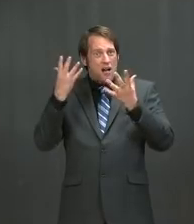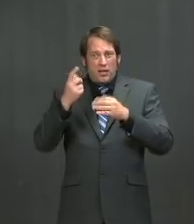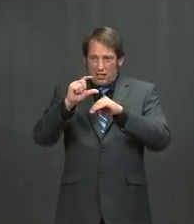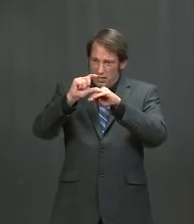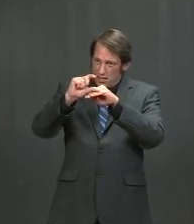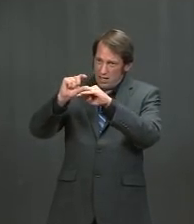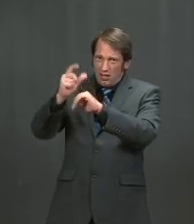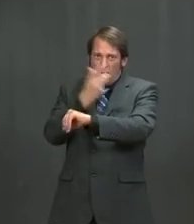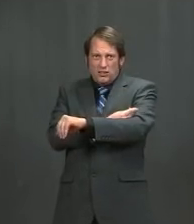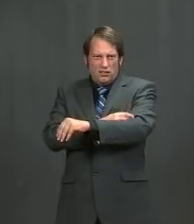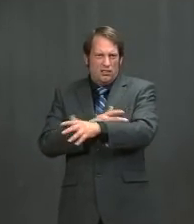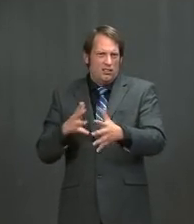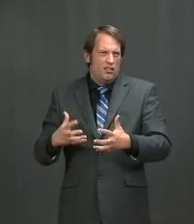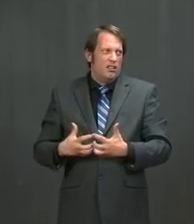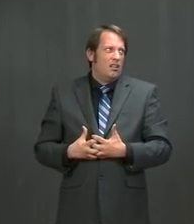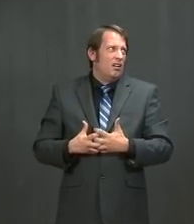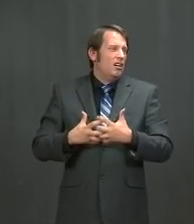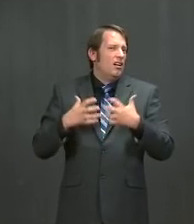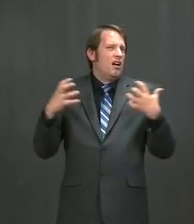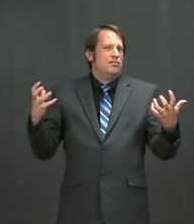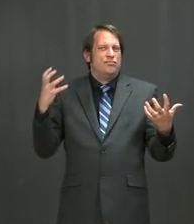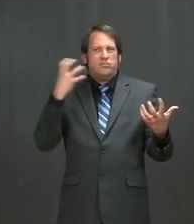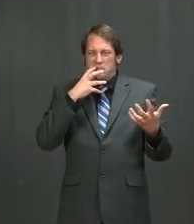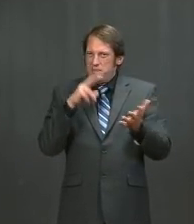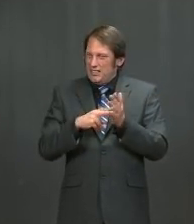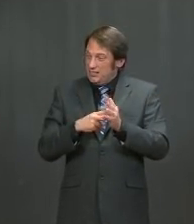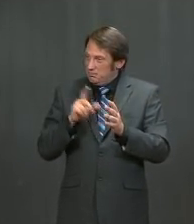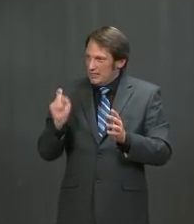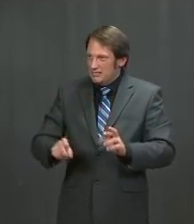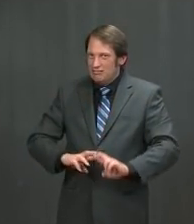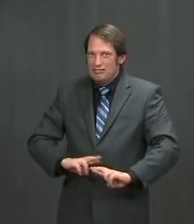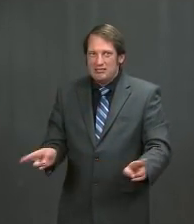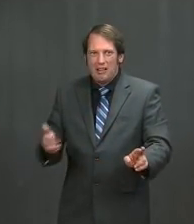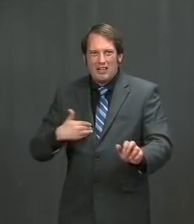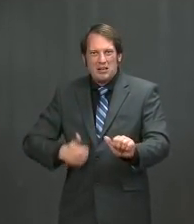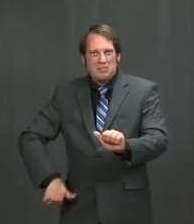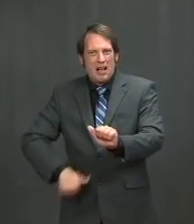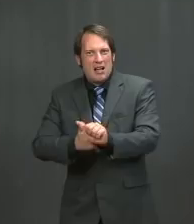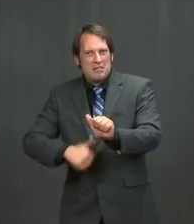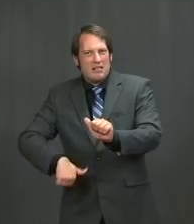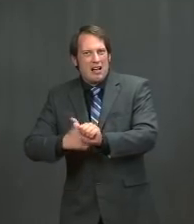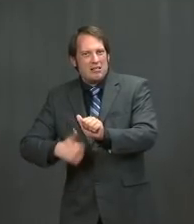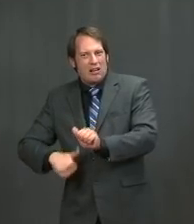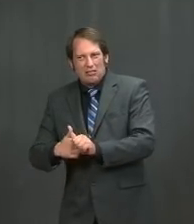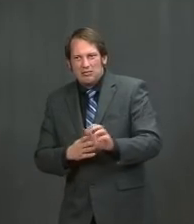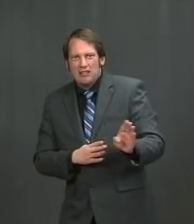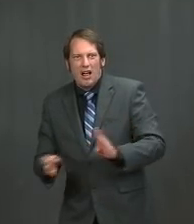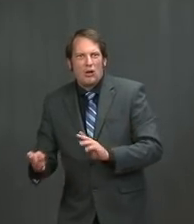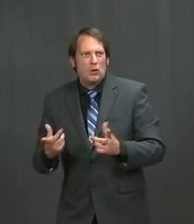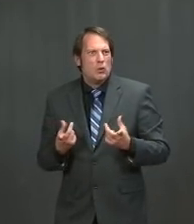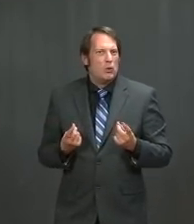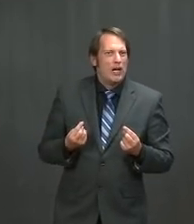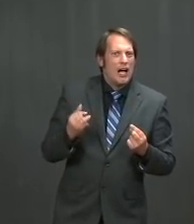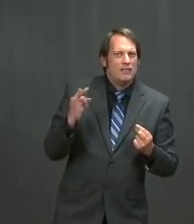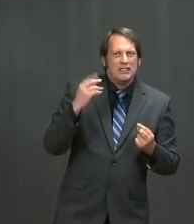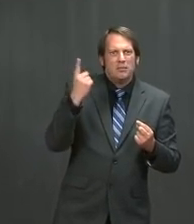That's exactly what we did. That's one of the many reasons that we're going to still be in a place where we have enough vaccines for adult Americans by the end of May.